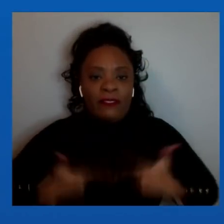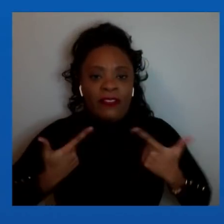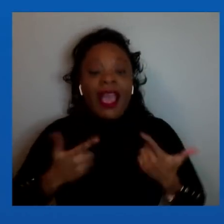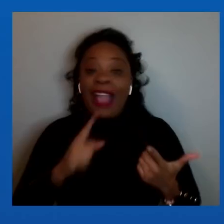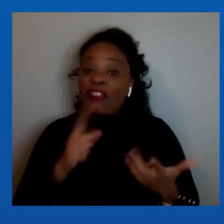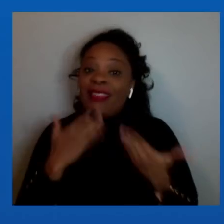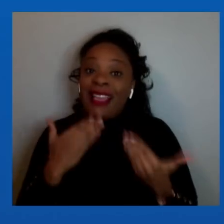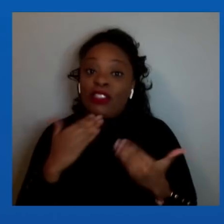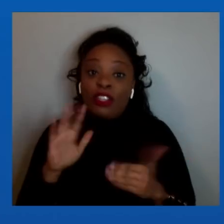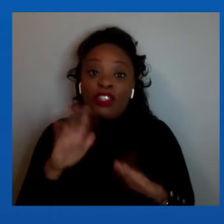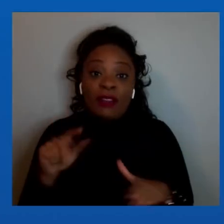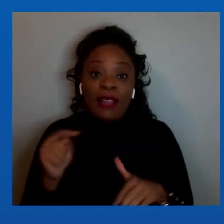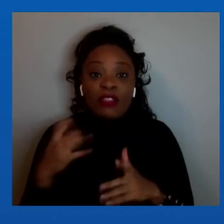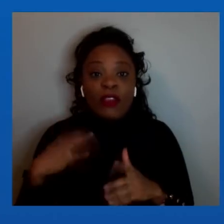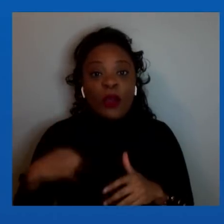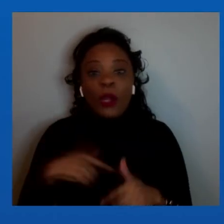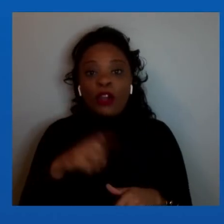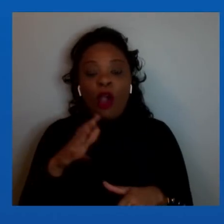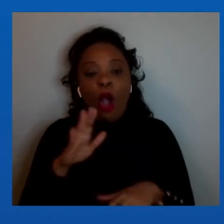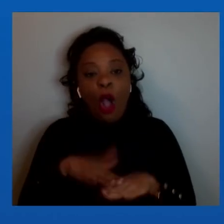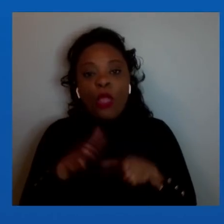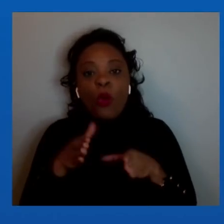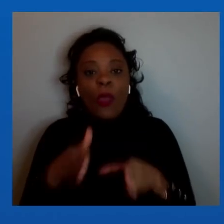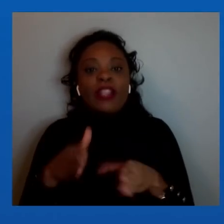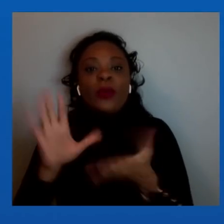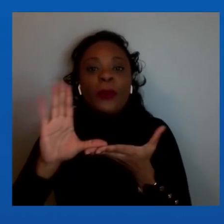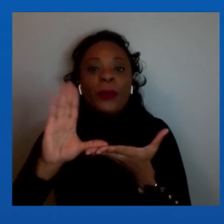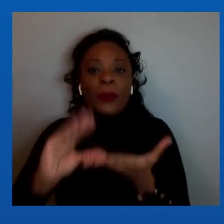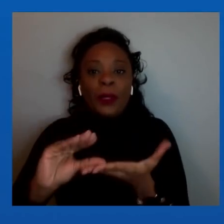we are on a path to cut child poverty in America